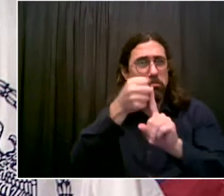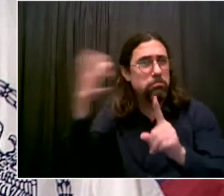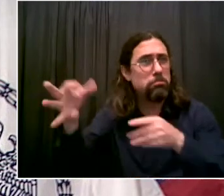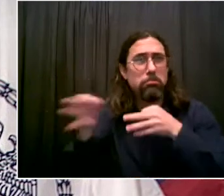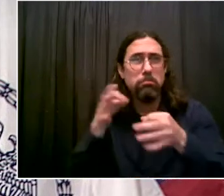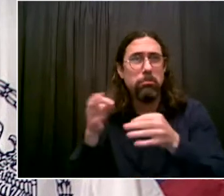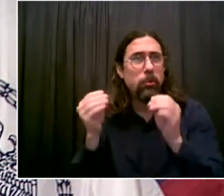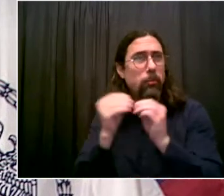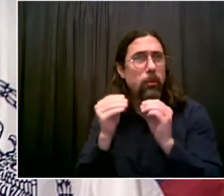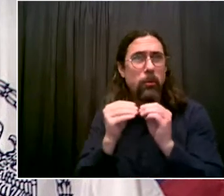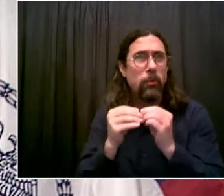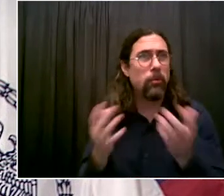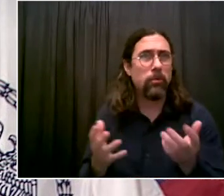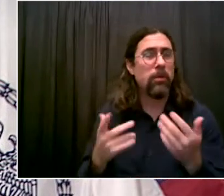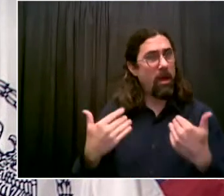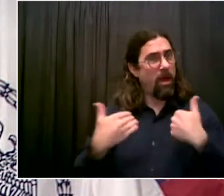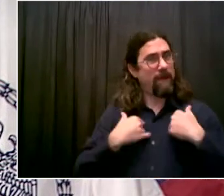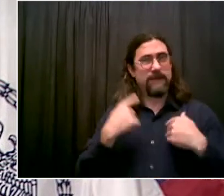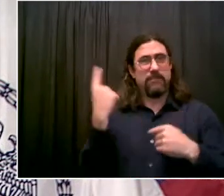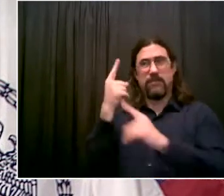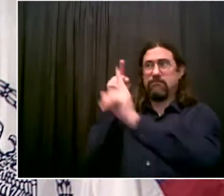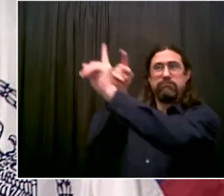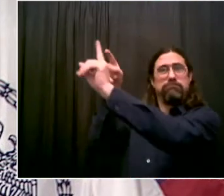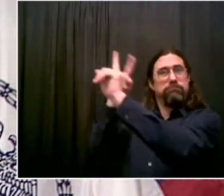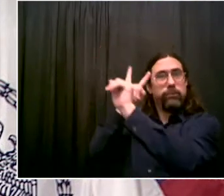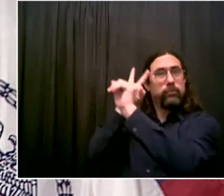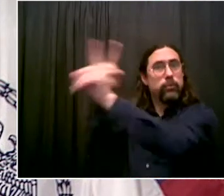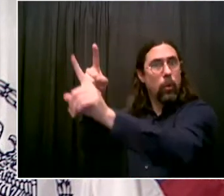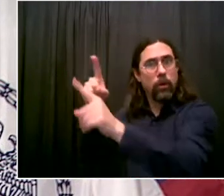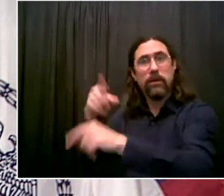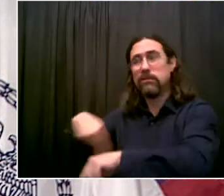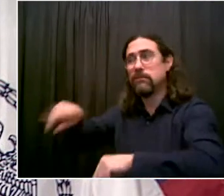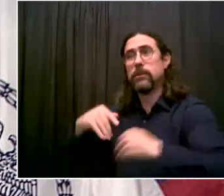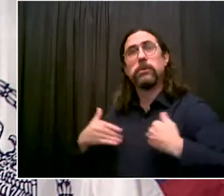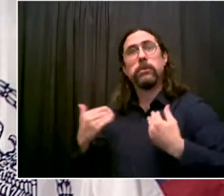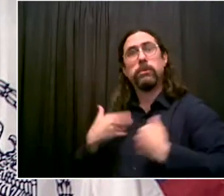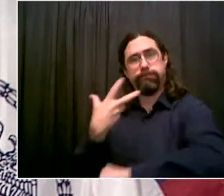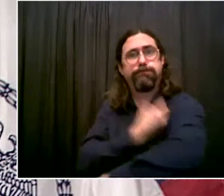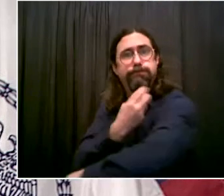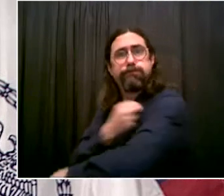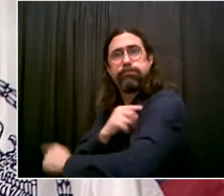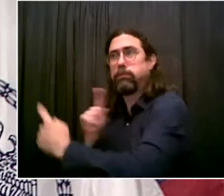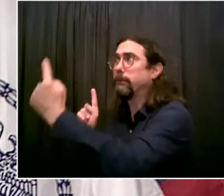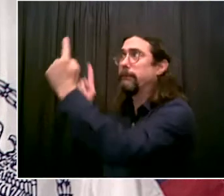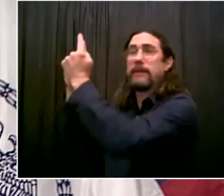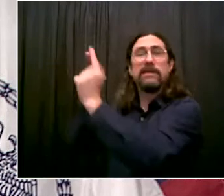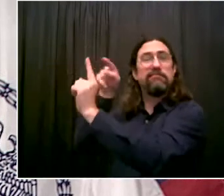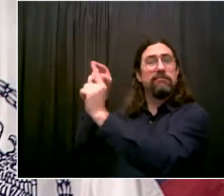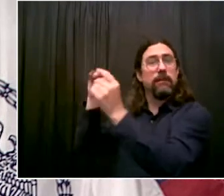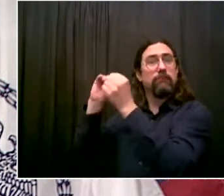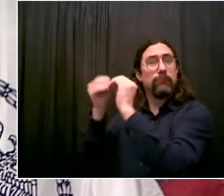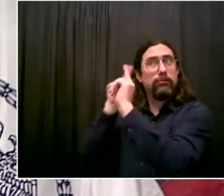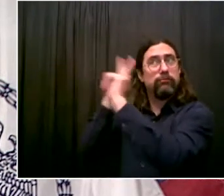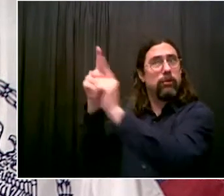ANYTHING YOU CAN ELABORATE ON HERE? WHAT ARE THE SCHOOLS YOU'RE TRYING TO HIT BY AUGUST, TO REALLY HAVE A